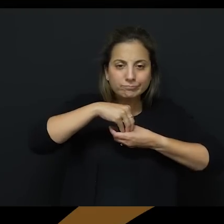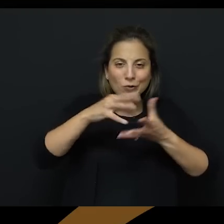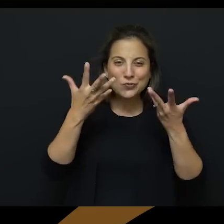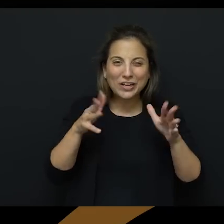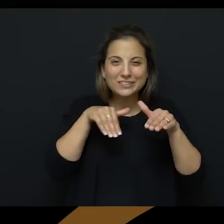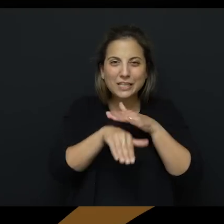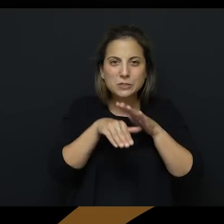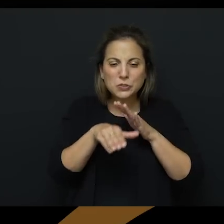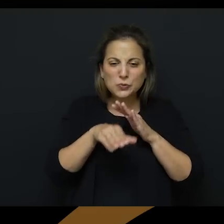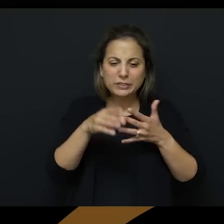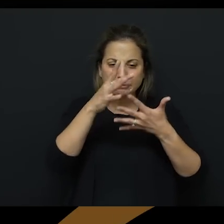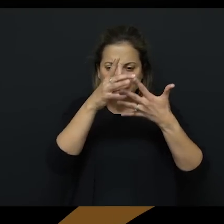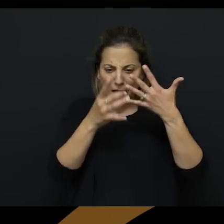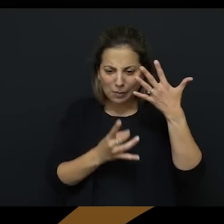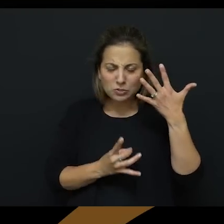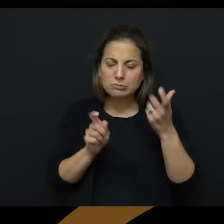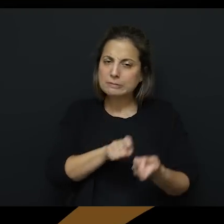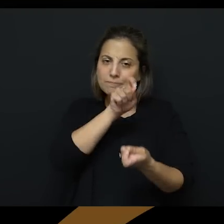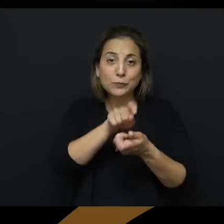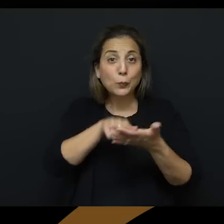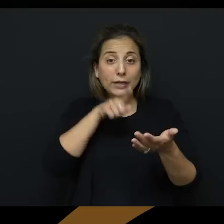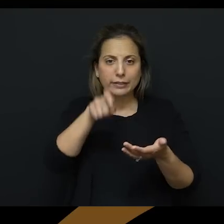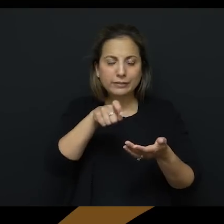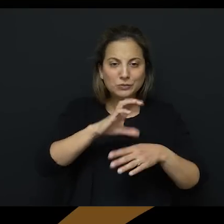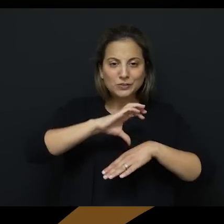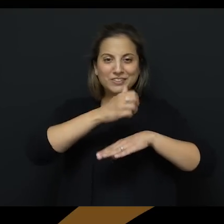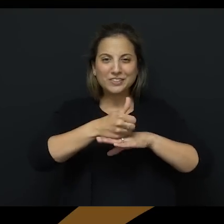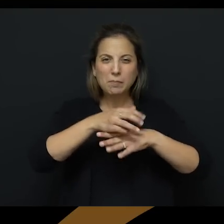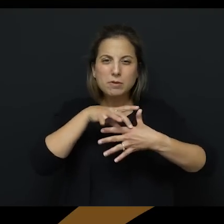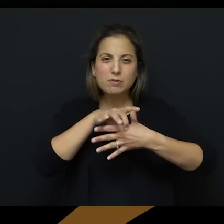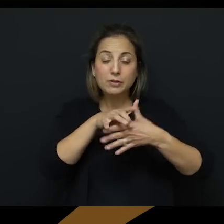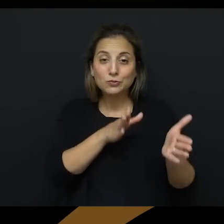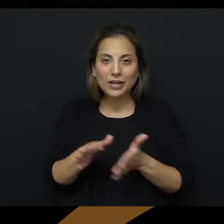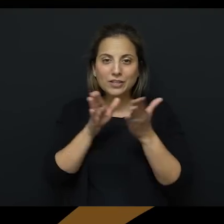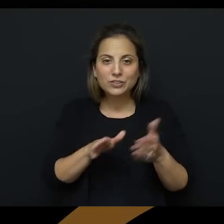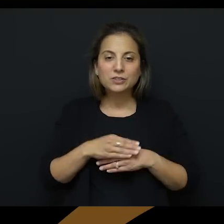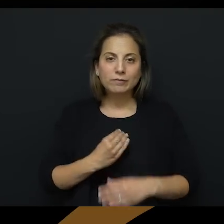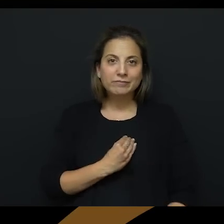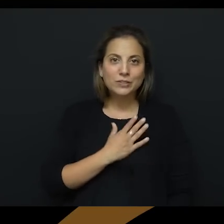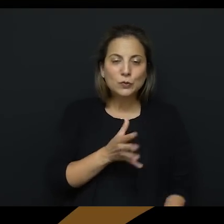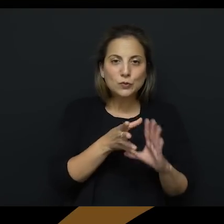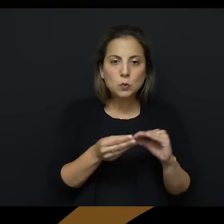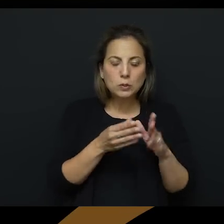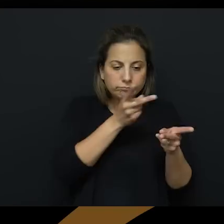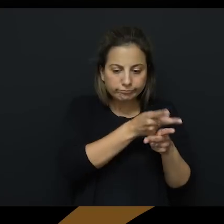The core to the site's content strategy “Feeling Through Studio’s” stories are carefully organized into different categories.